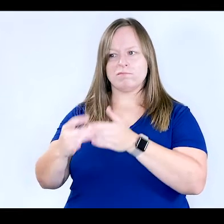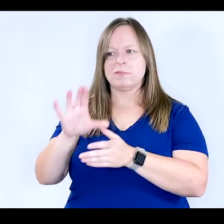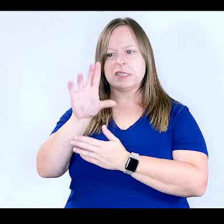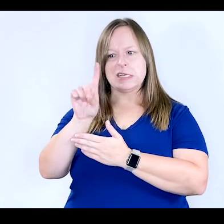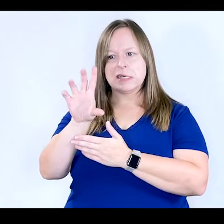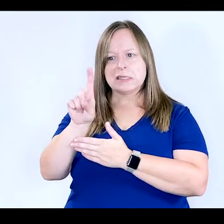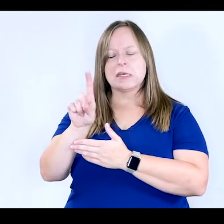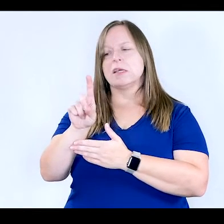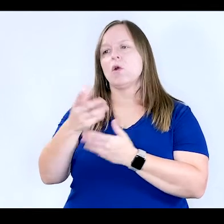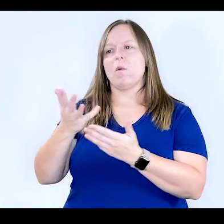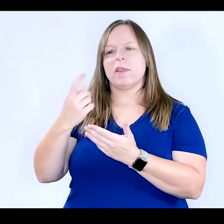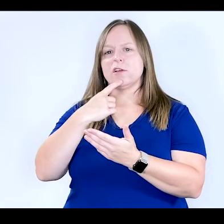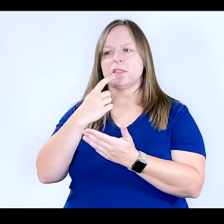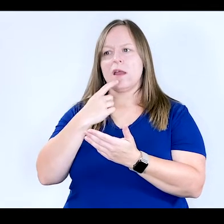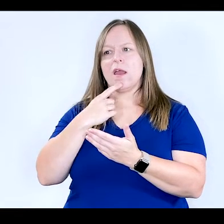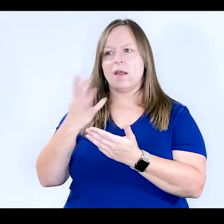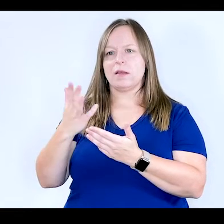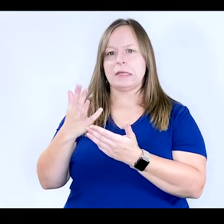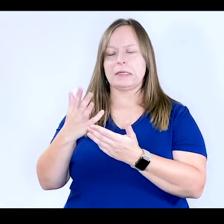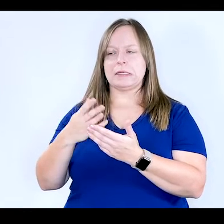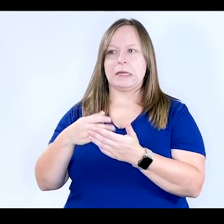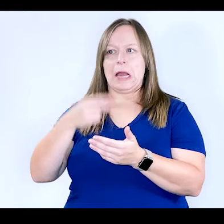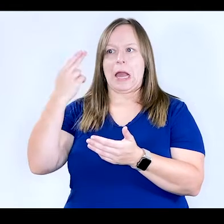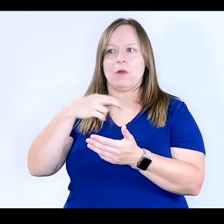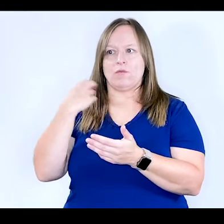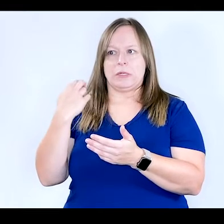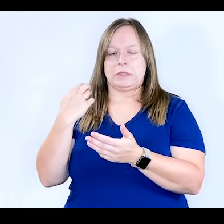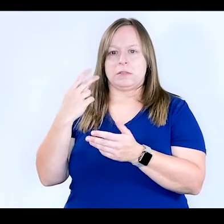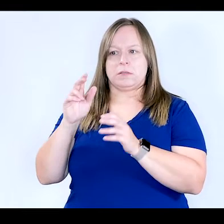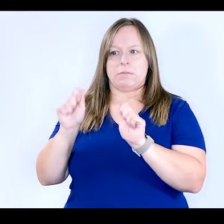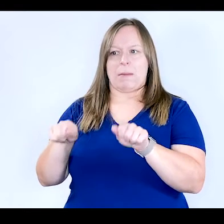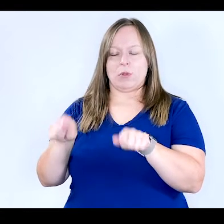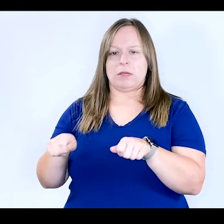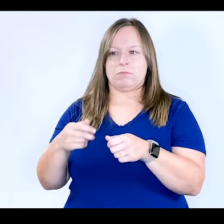CDC and what what they're saying is a vulnerable population. And it occurred to